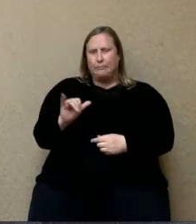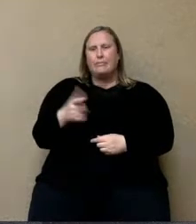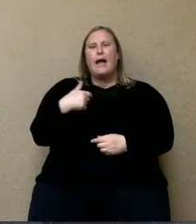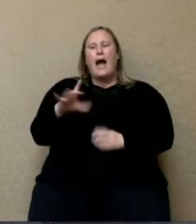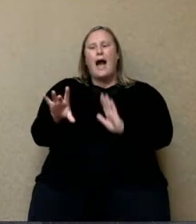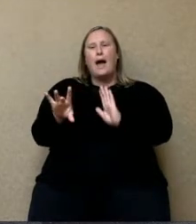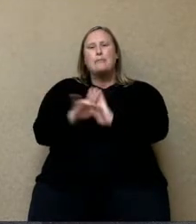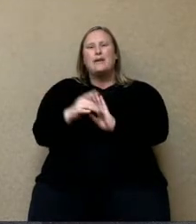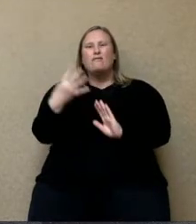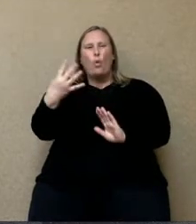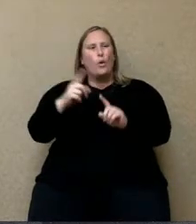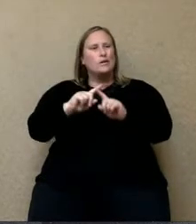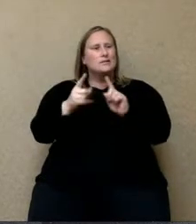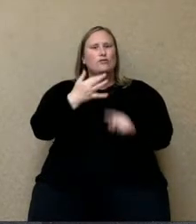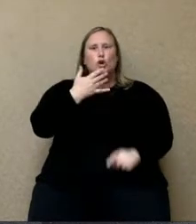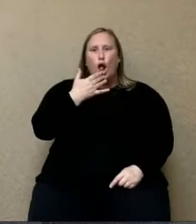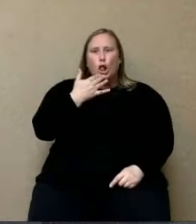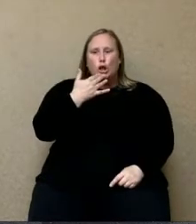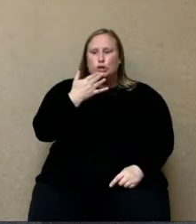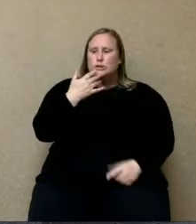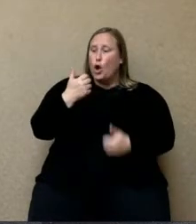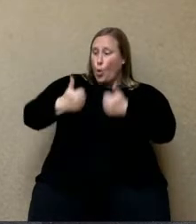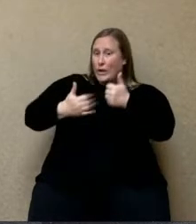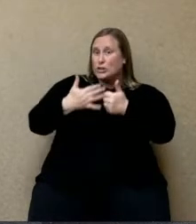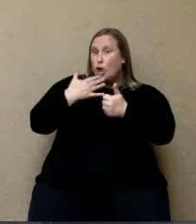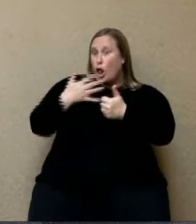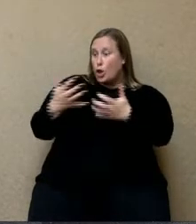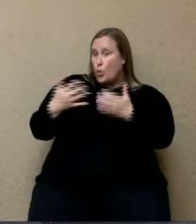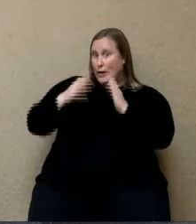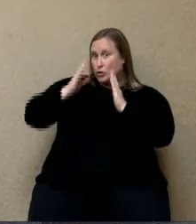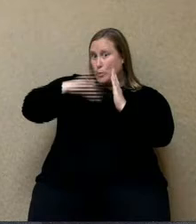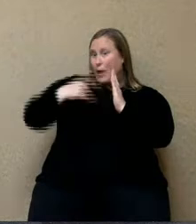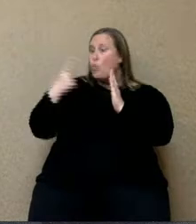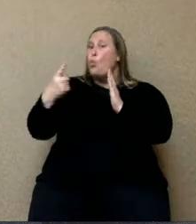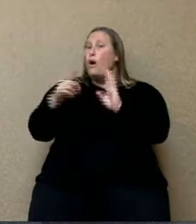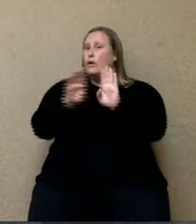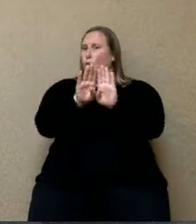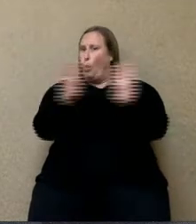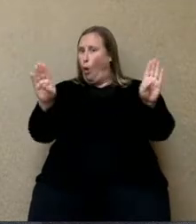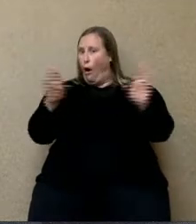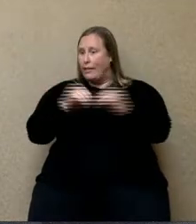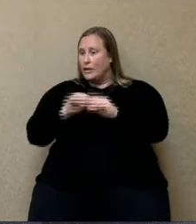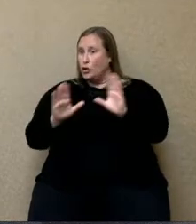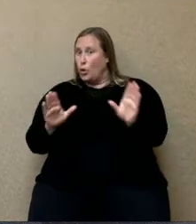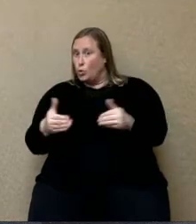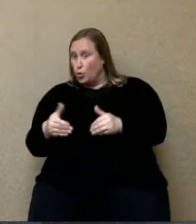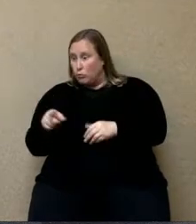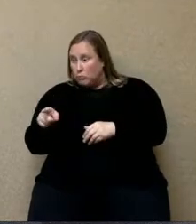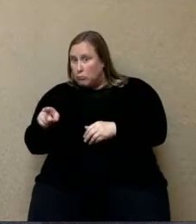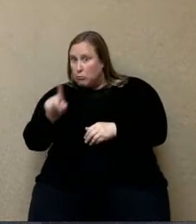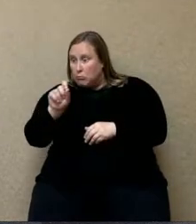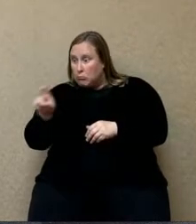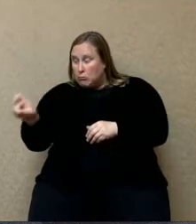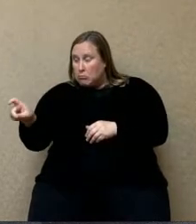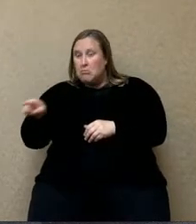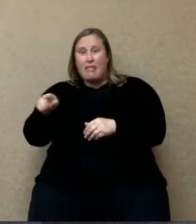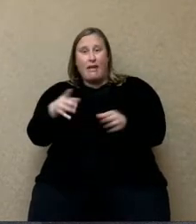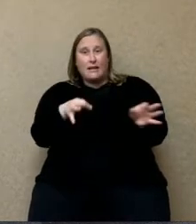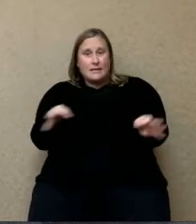I picked like four different colors to say, what color do you want to paint a wall in your room? So, gave them all choices.